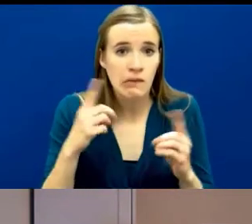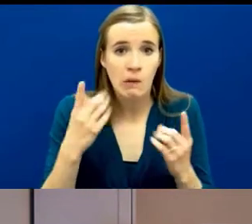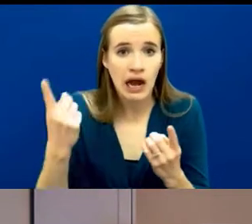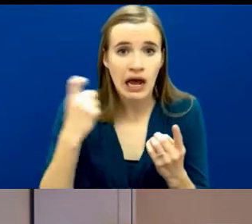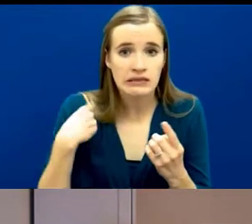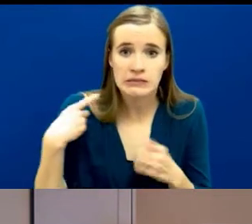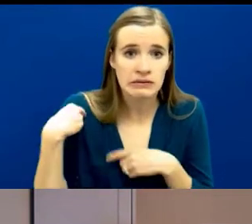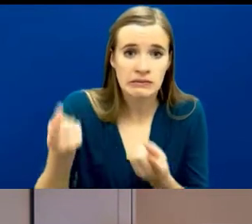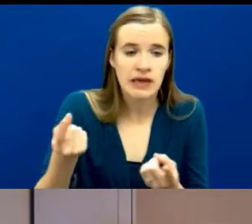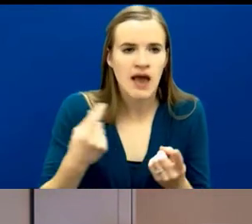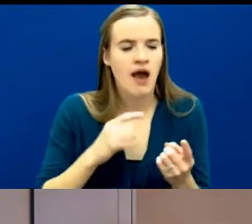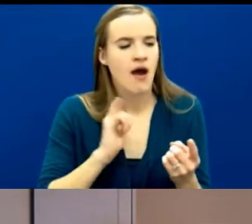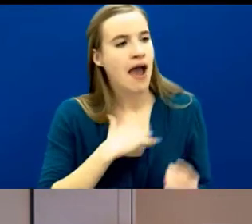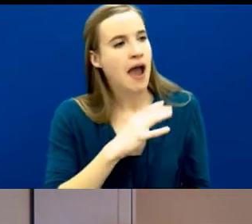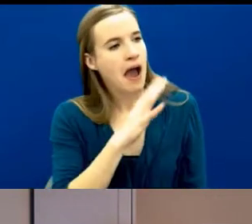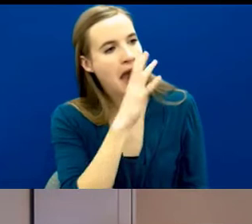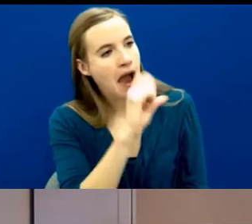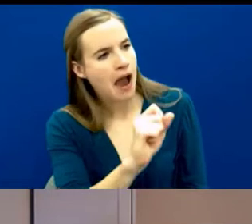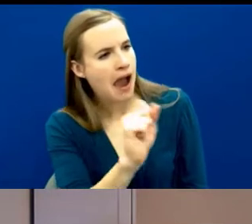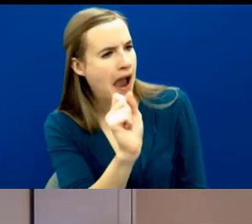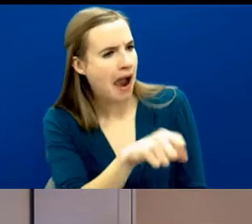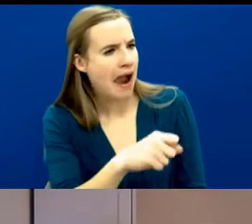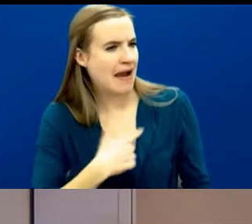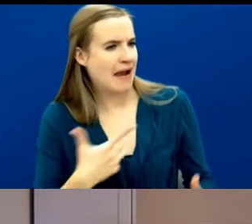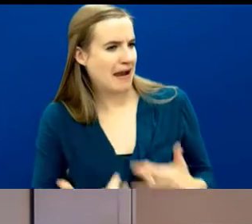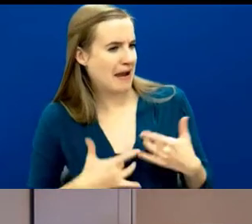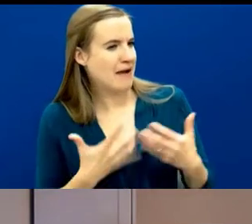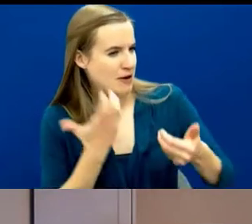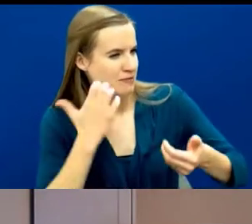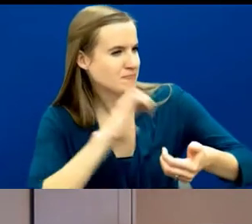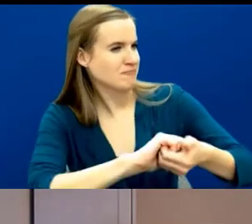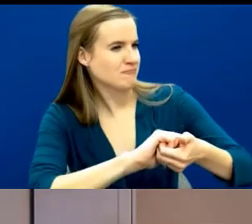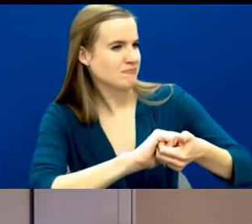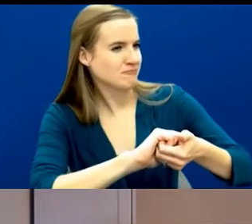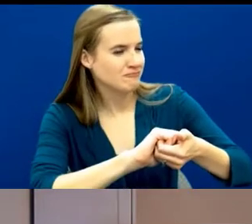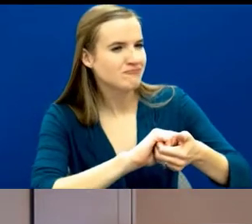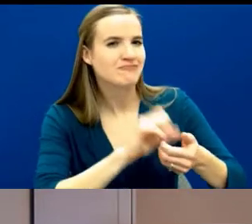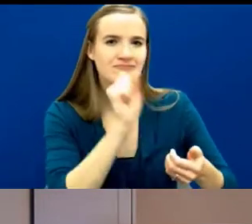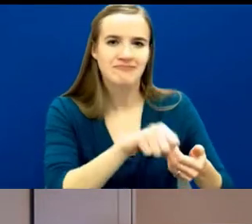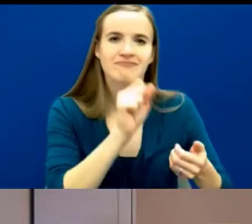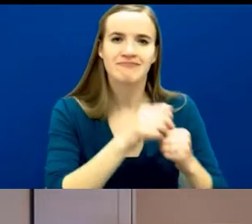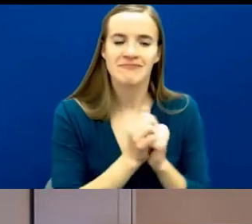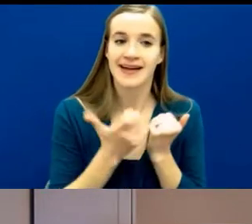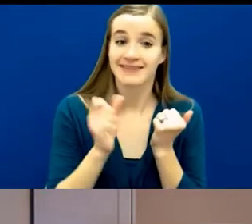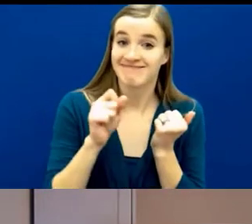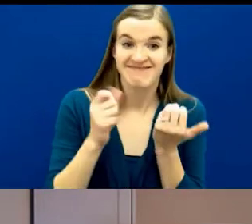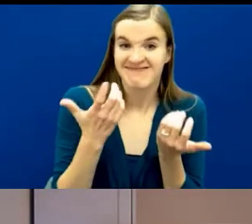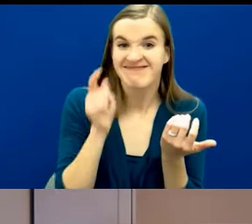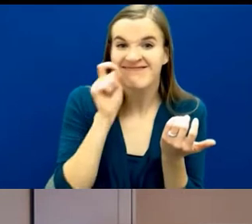really intrigued and really excited to start this project with you. So yeah, that was, that was really cool.